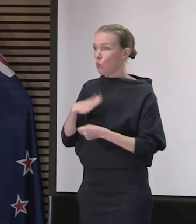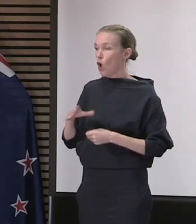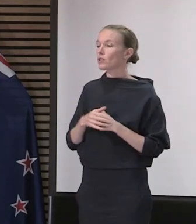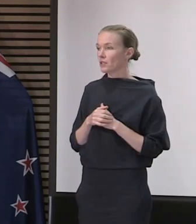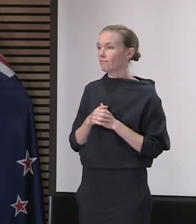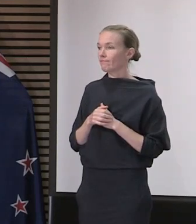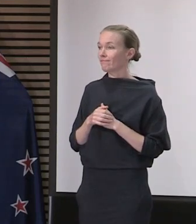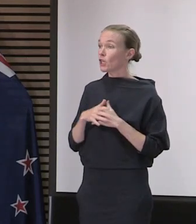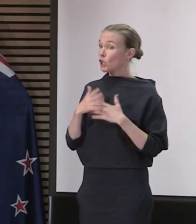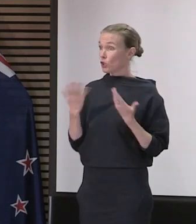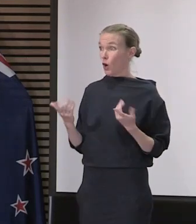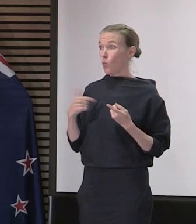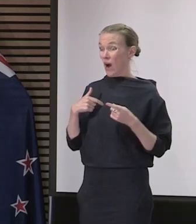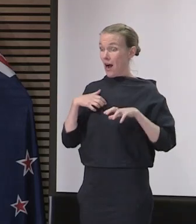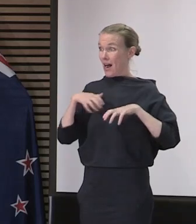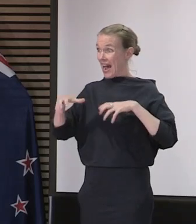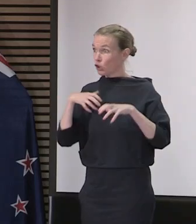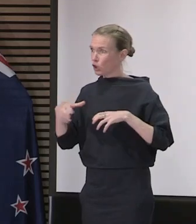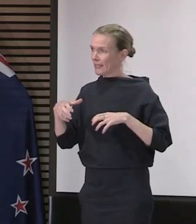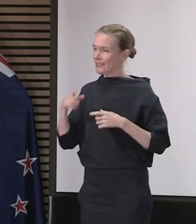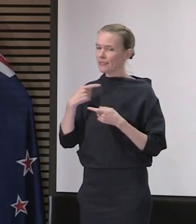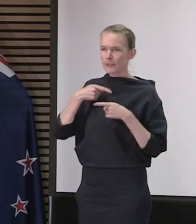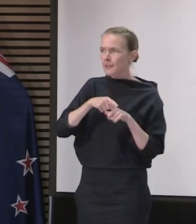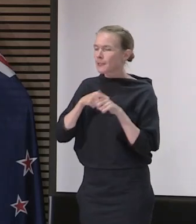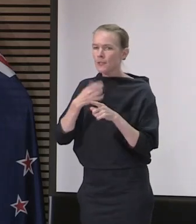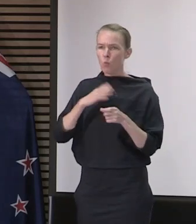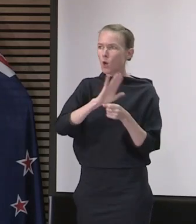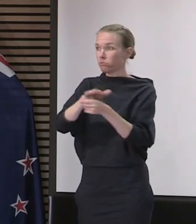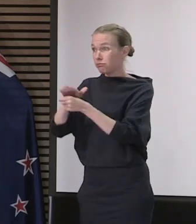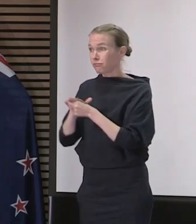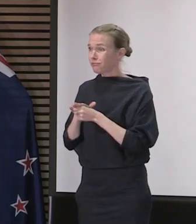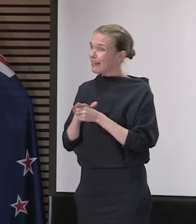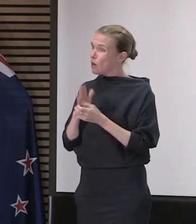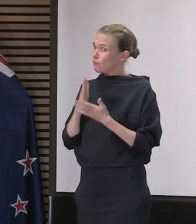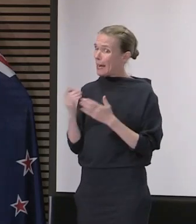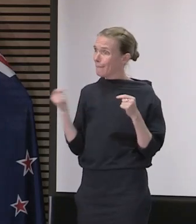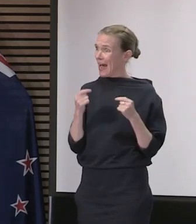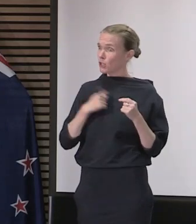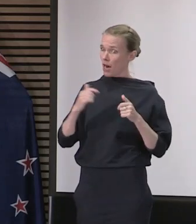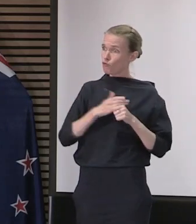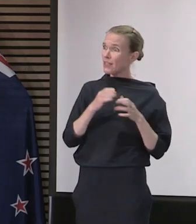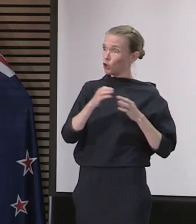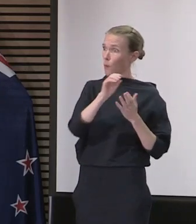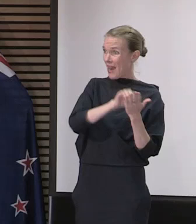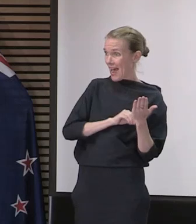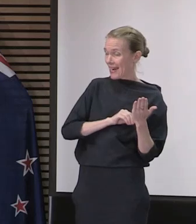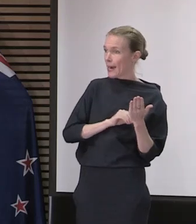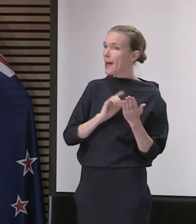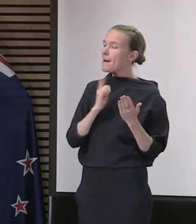decision. Our actions under keep it out and stamp it out I